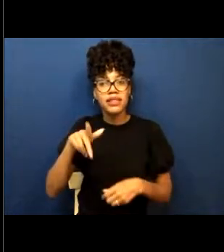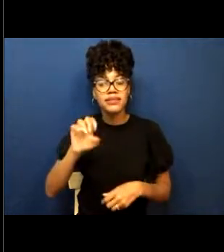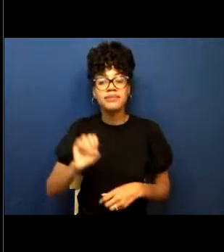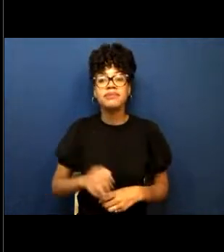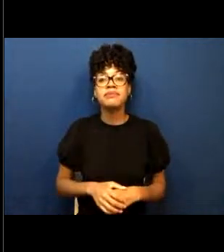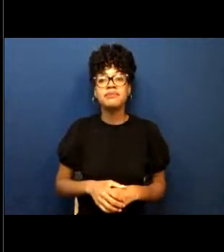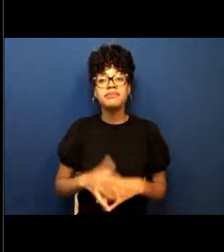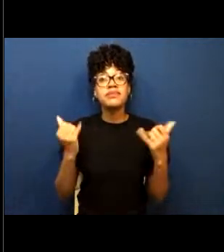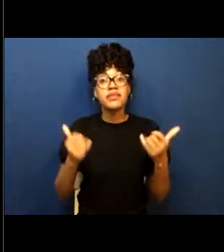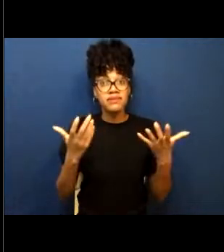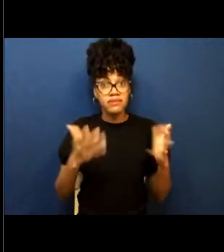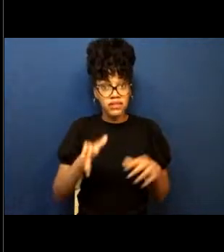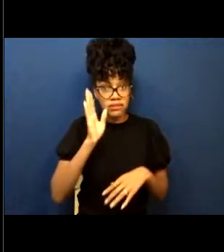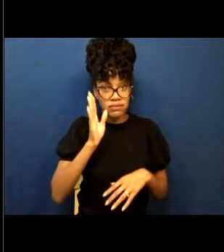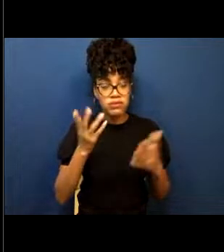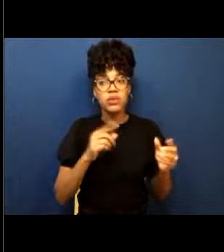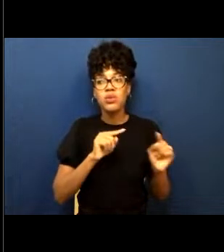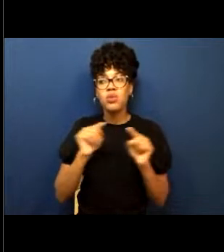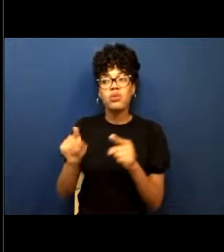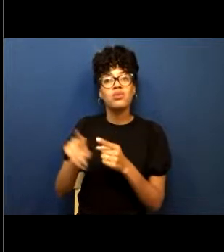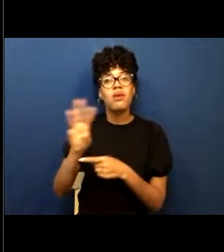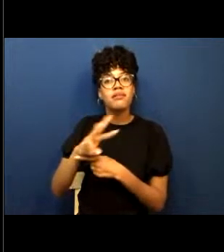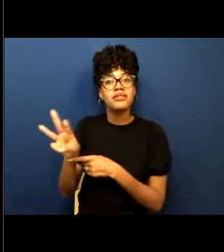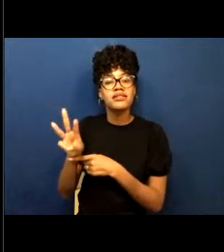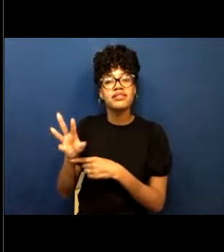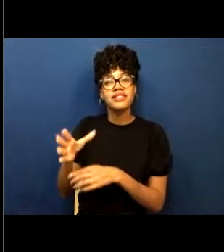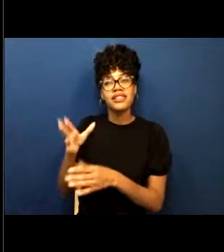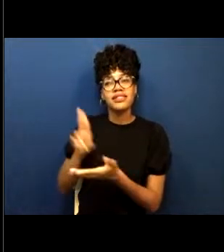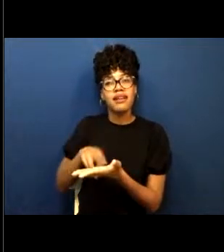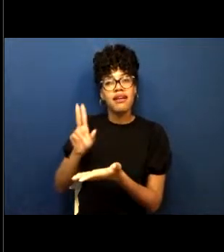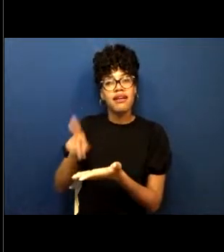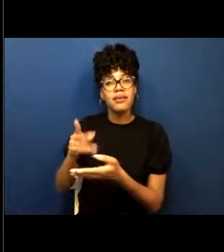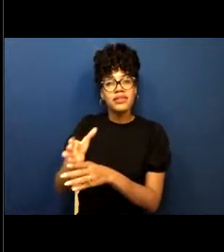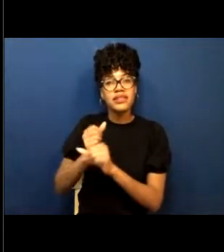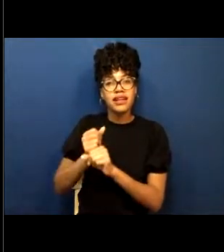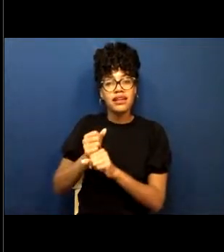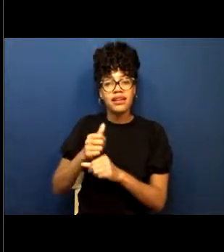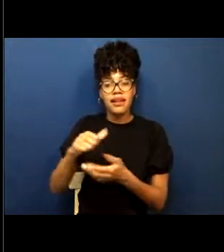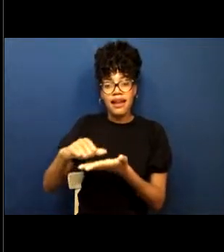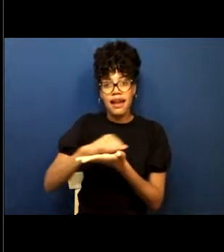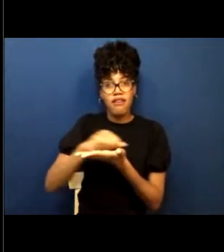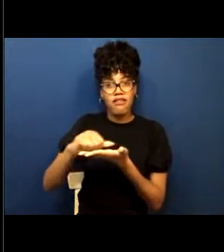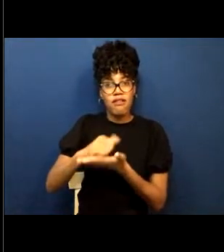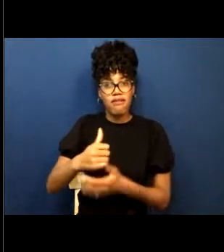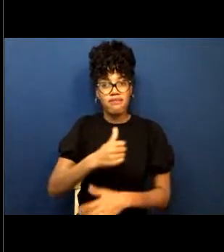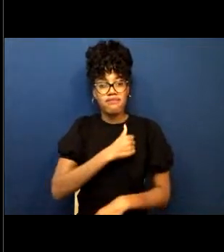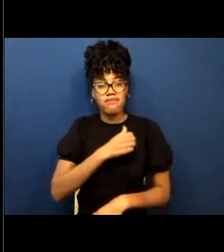and sign up for a NOAA Live iron-on patch to commemorate our learning together. And also learn about any past and upcoming webinars